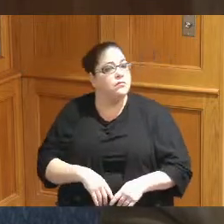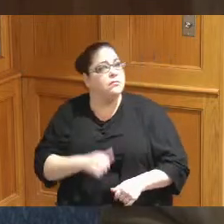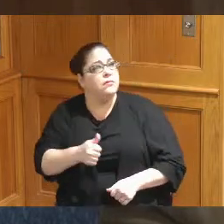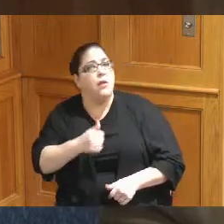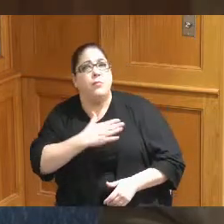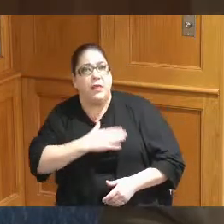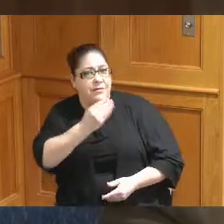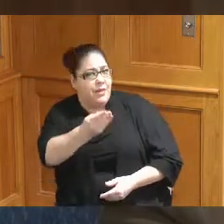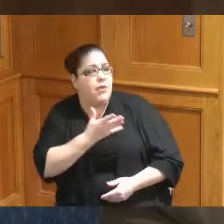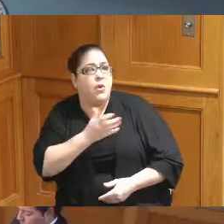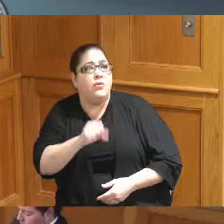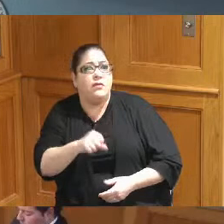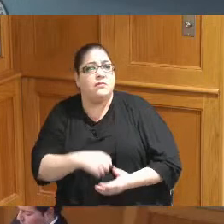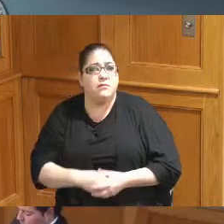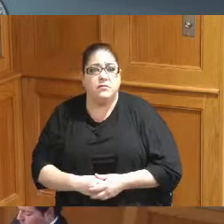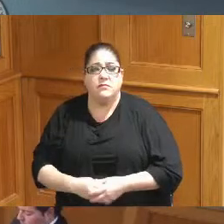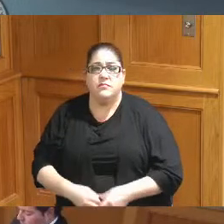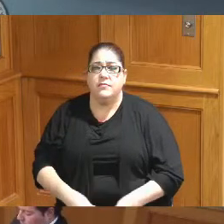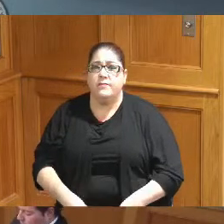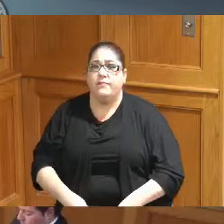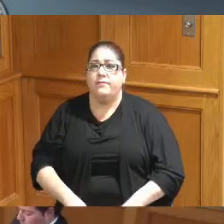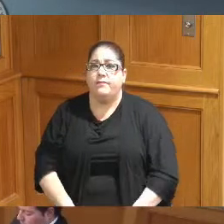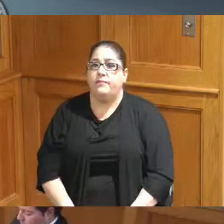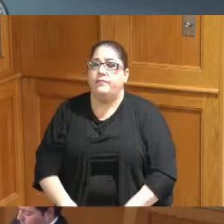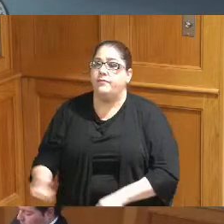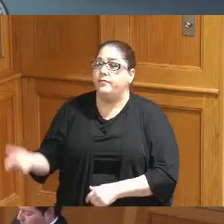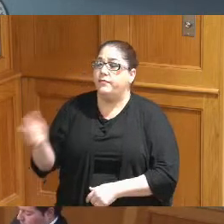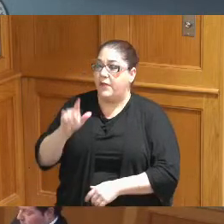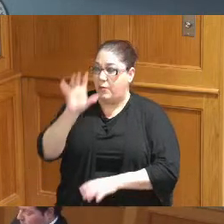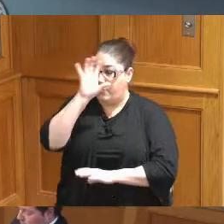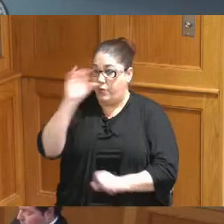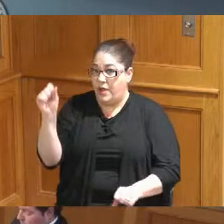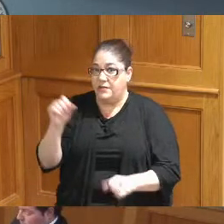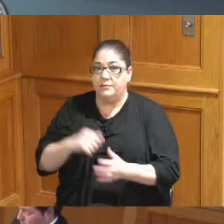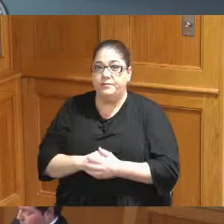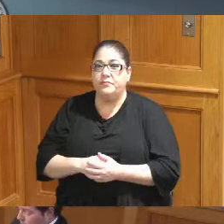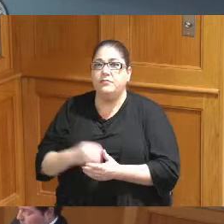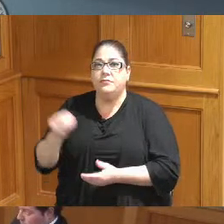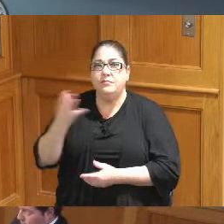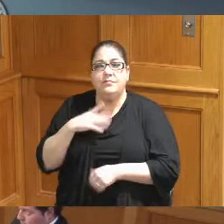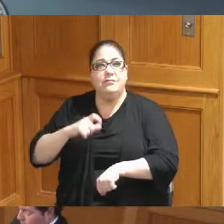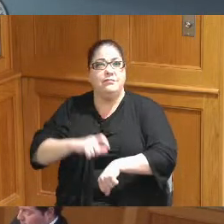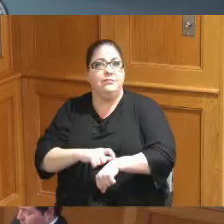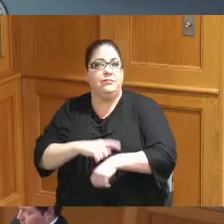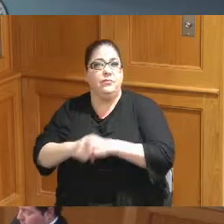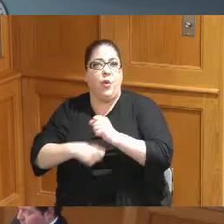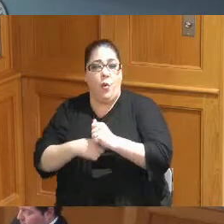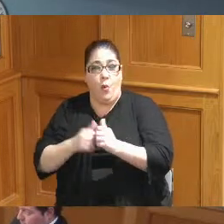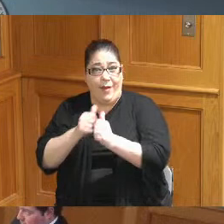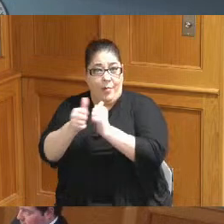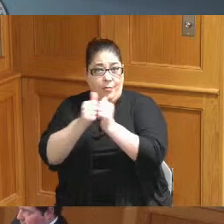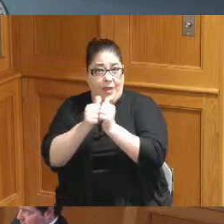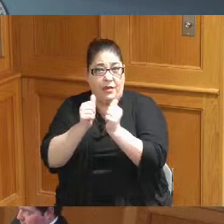thank you on that point can we can you tell us what the time are we in competition is there